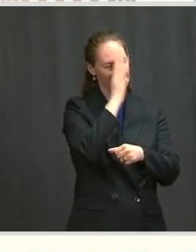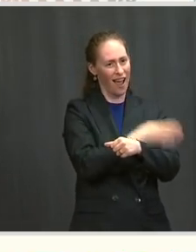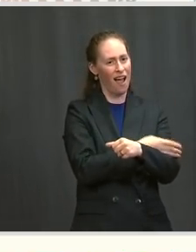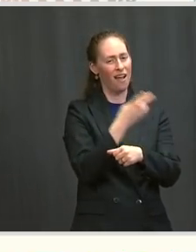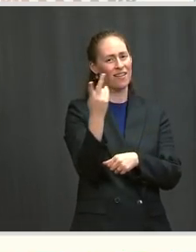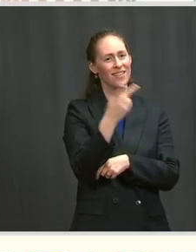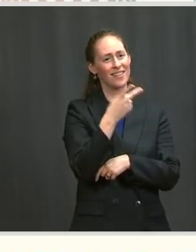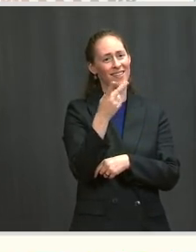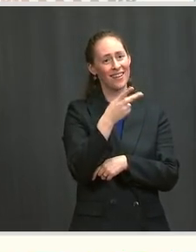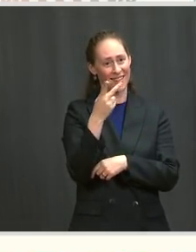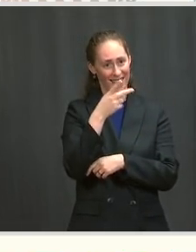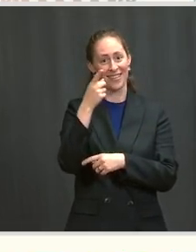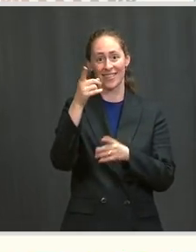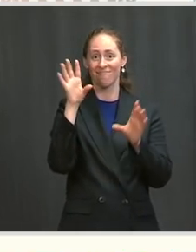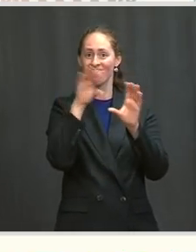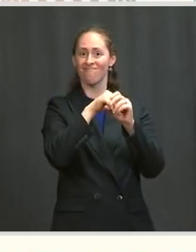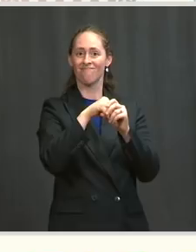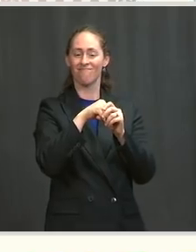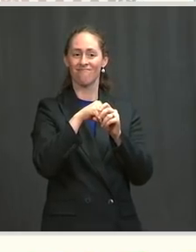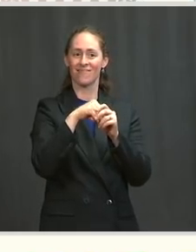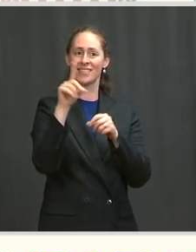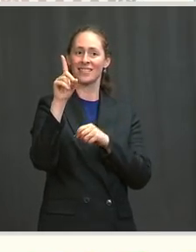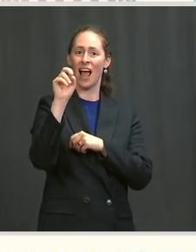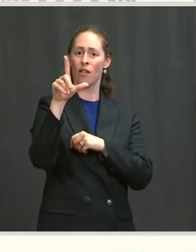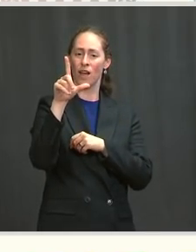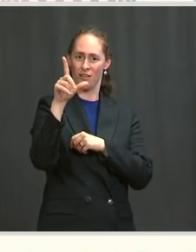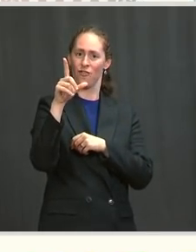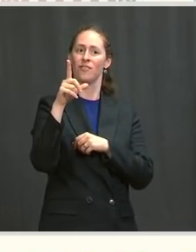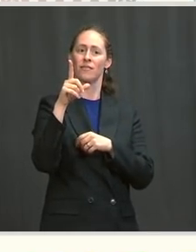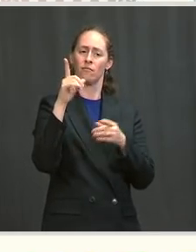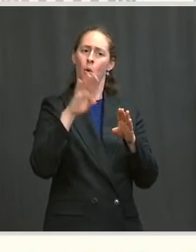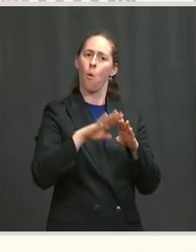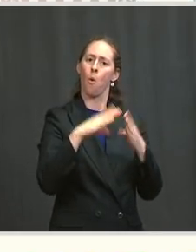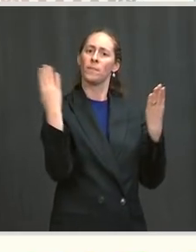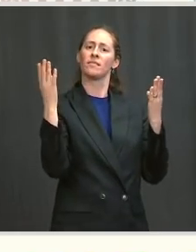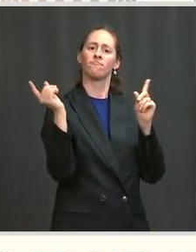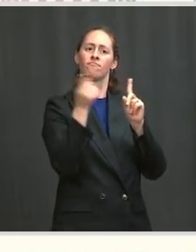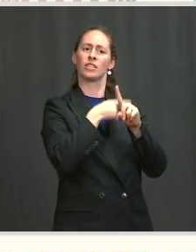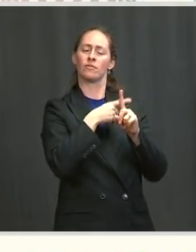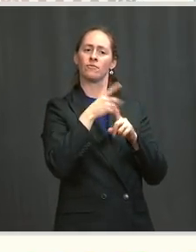as one of the first openly transgender state legislators in history.